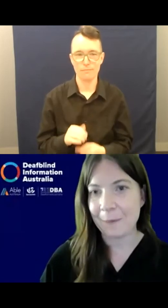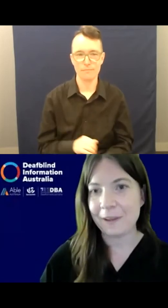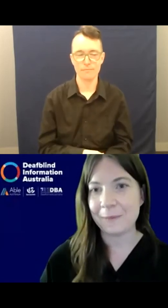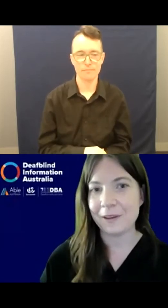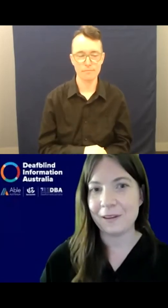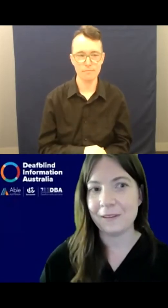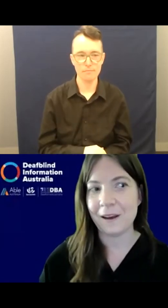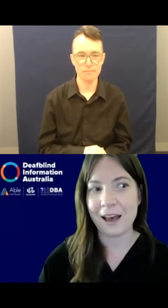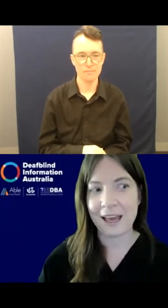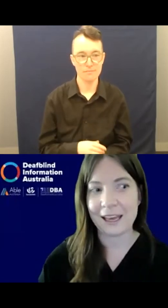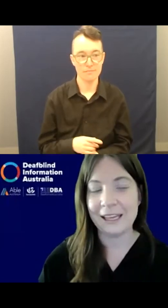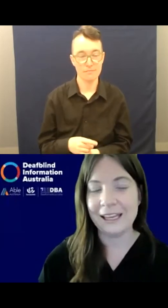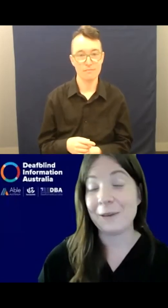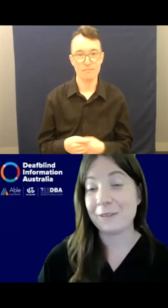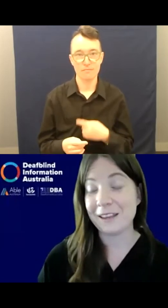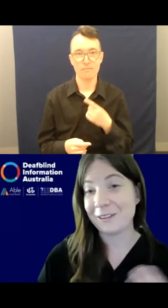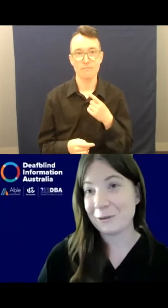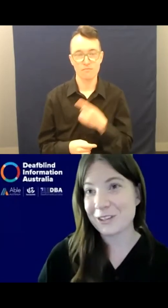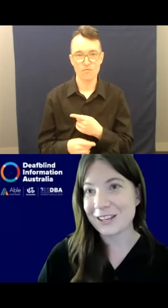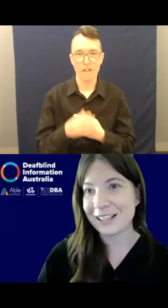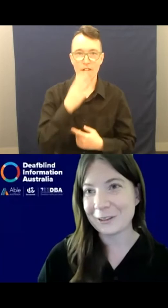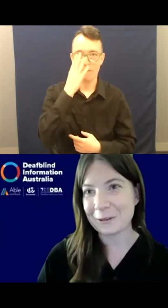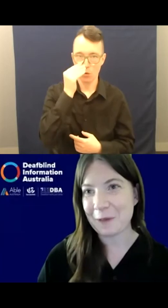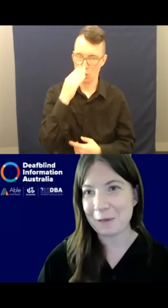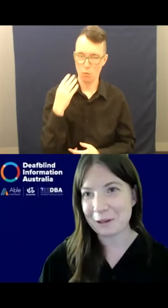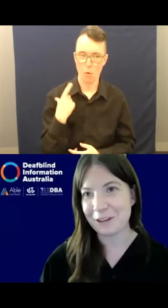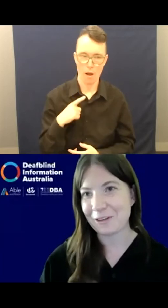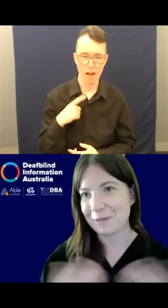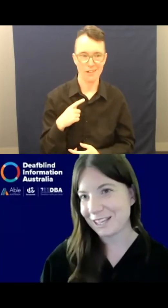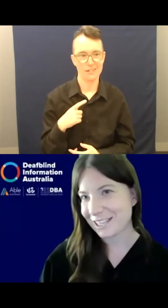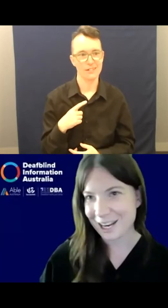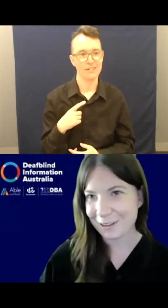is because it's a good little moment of vulnerability to share with you.